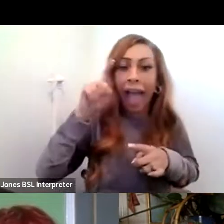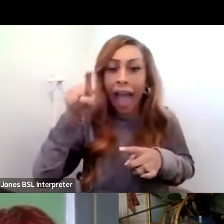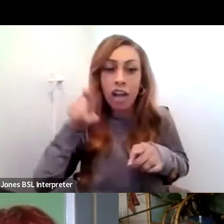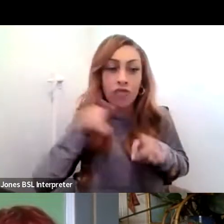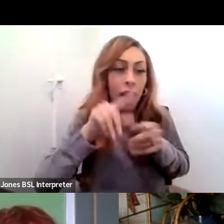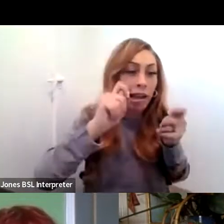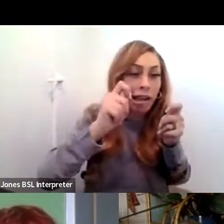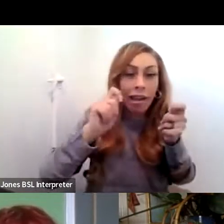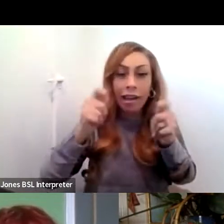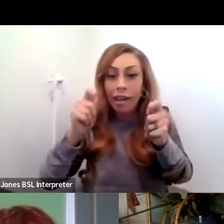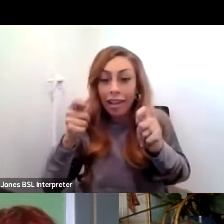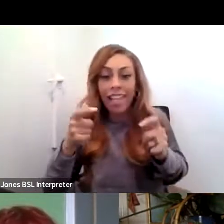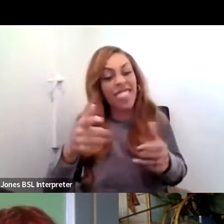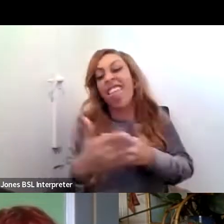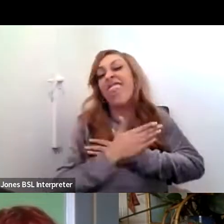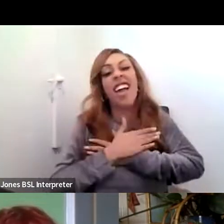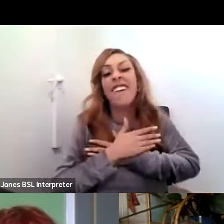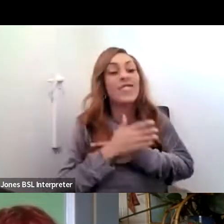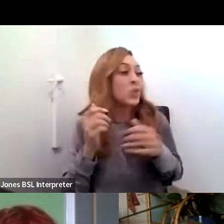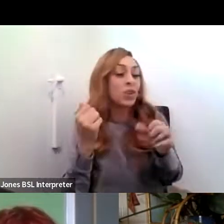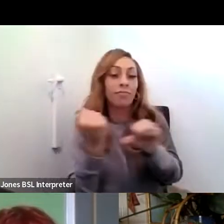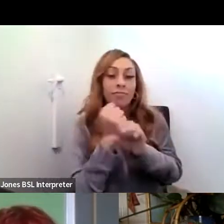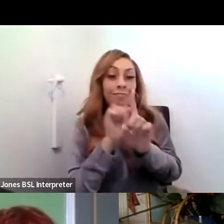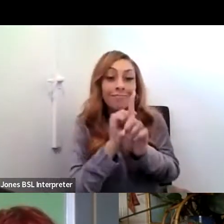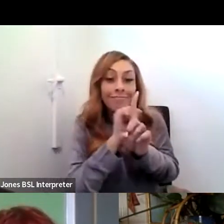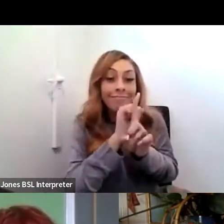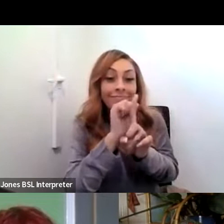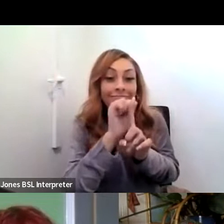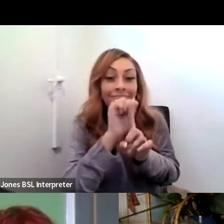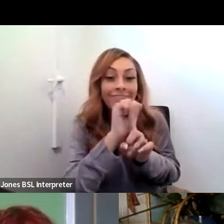Which they love, secretly, hacking the tech.